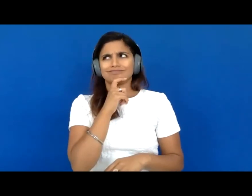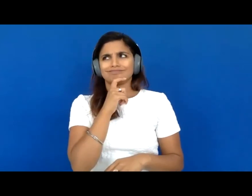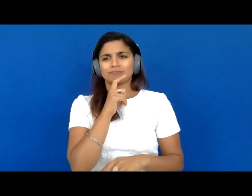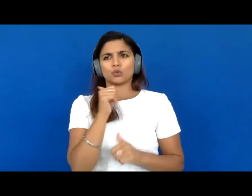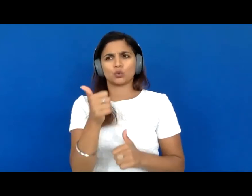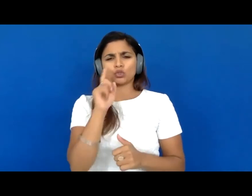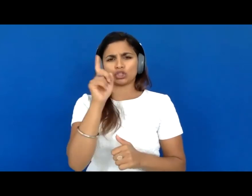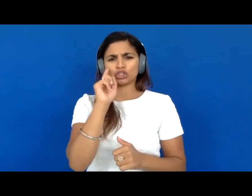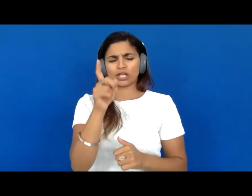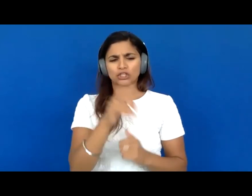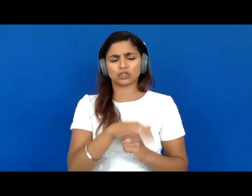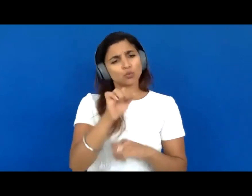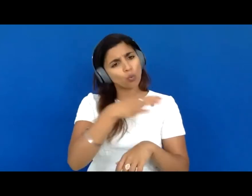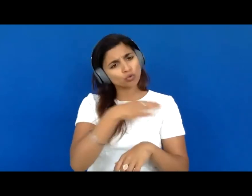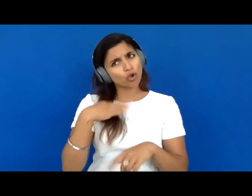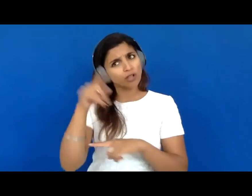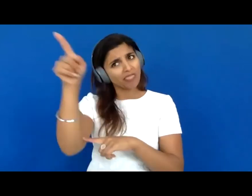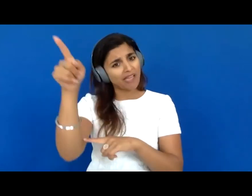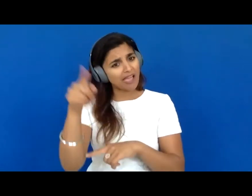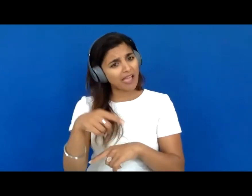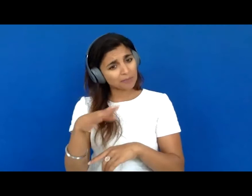doctors over there will suggest these changes because they want to make money